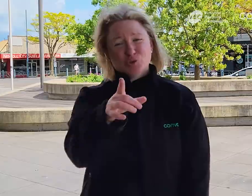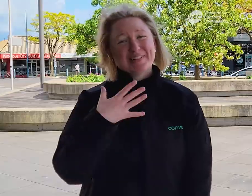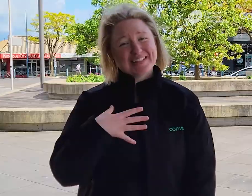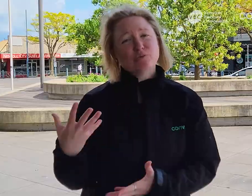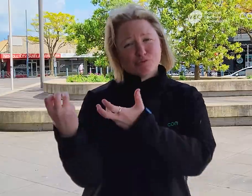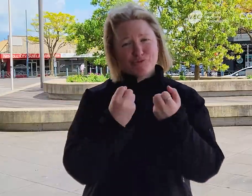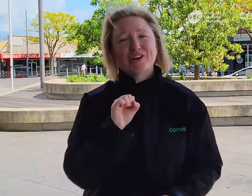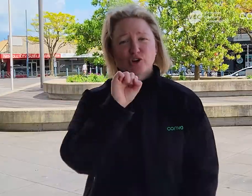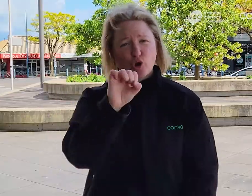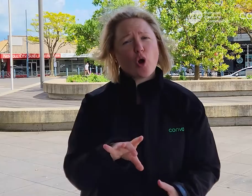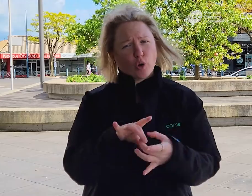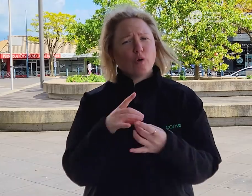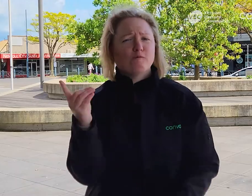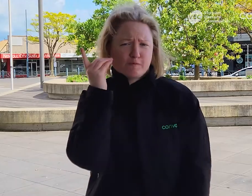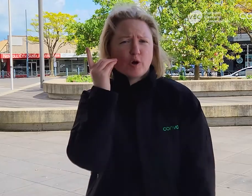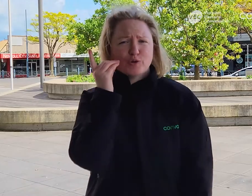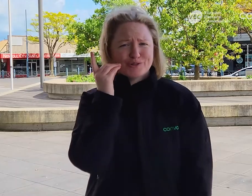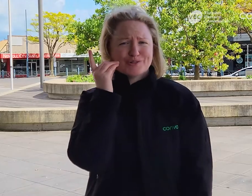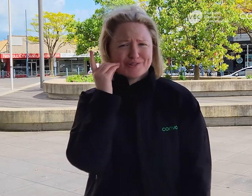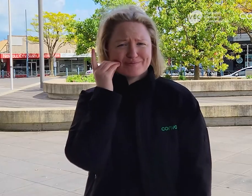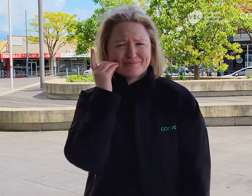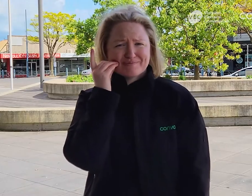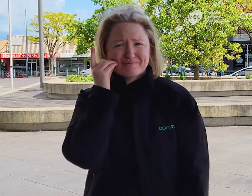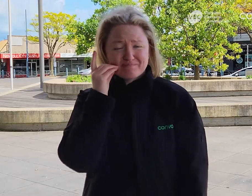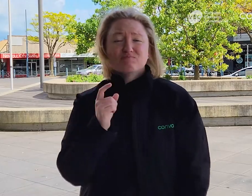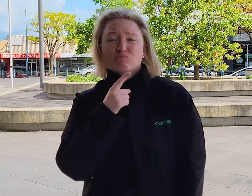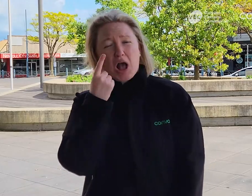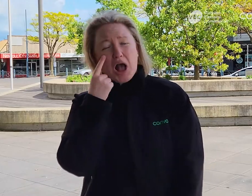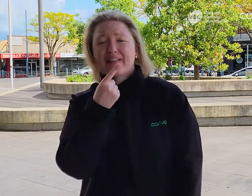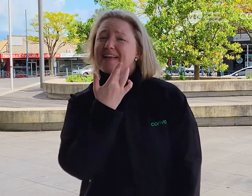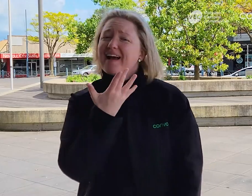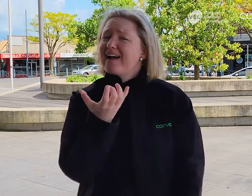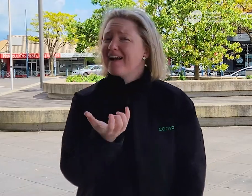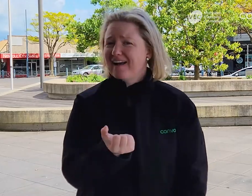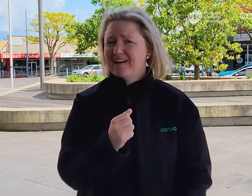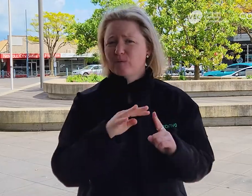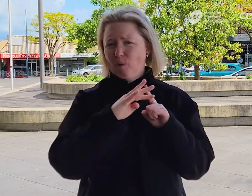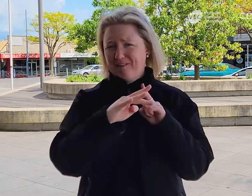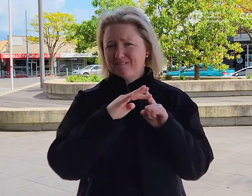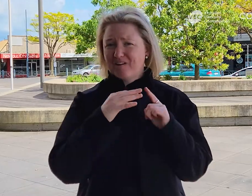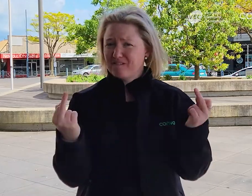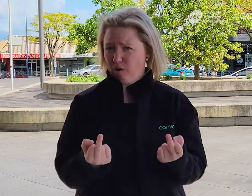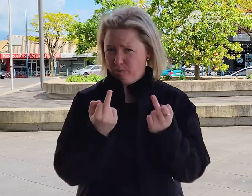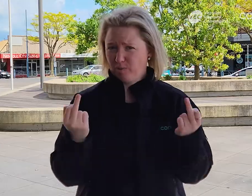All you need to do is bring your smartphone, connect with wifi if there is one available at the centre,